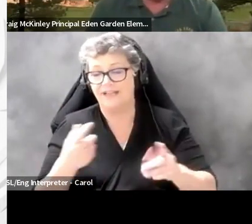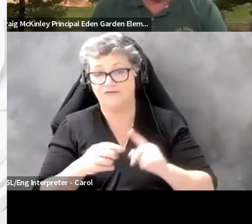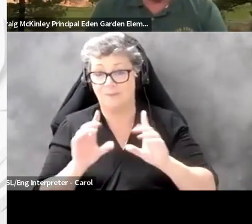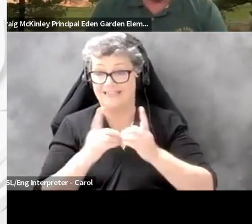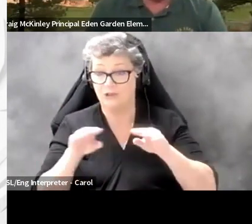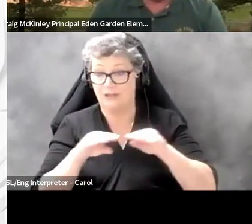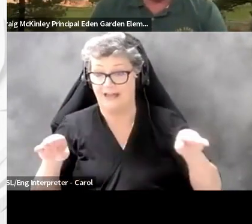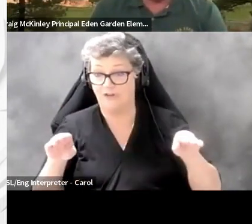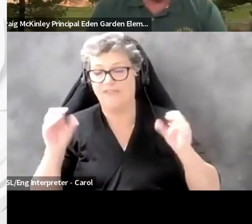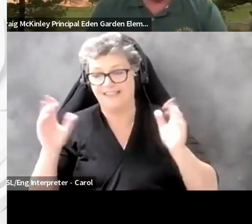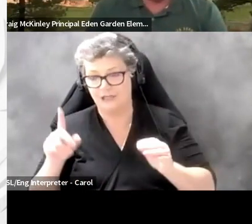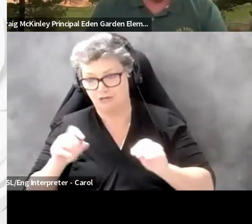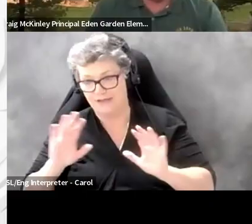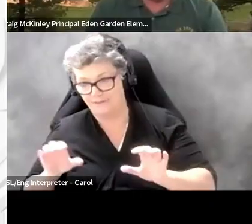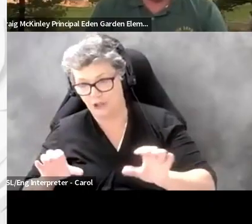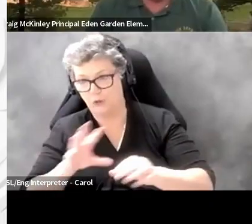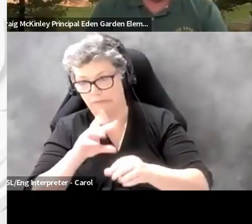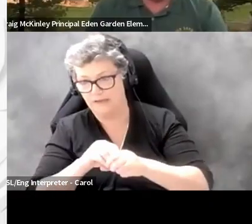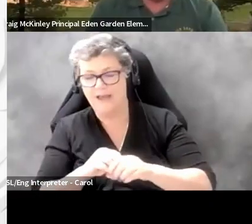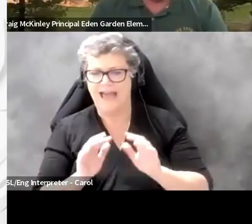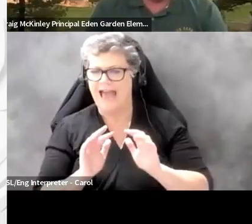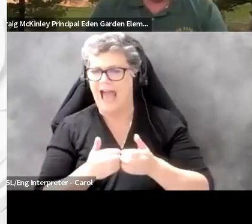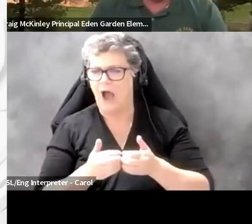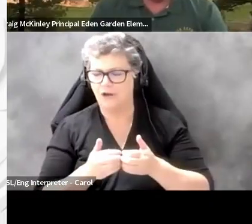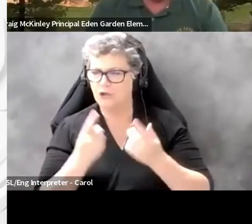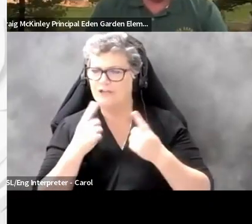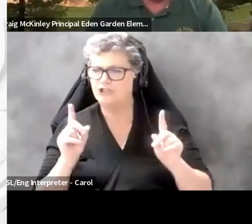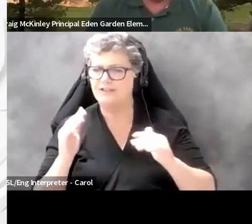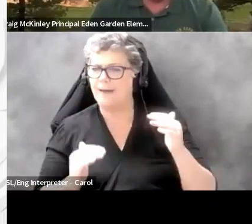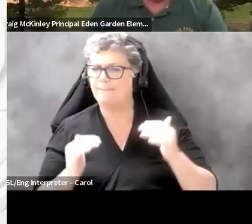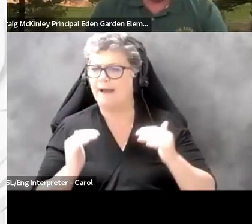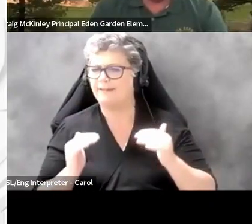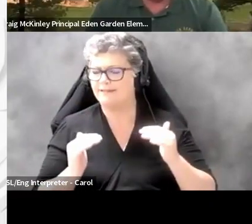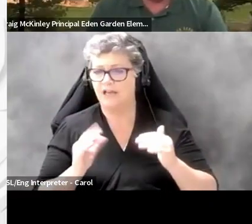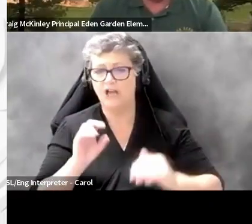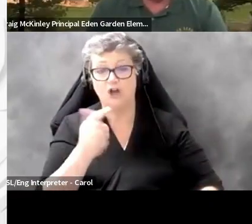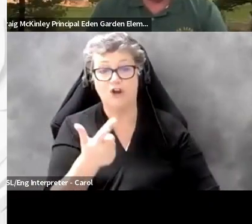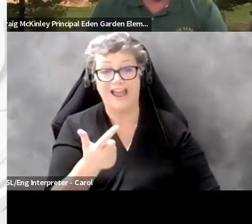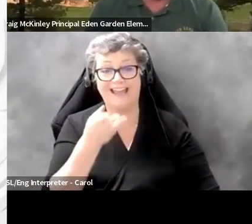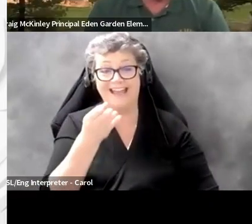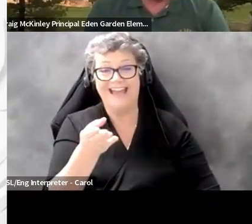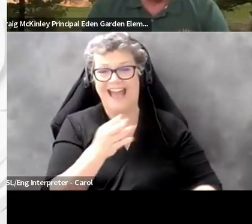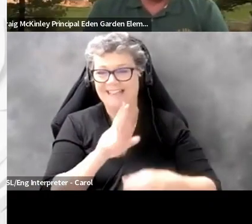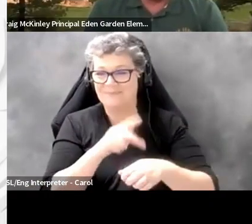they may have to do. And so kind of how how do you achieve this balance? So Craig as a as a principal